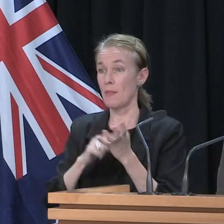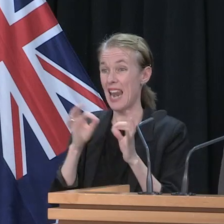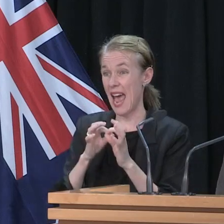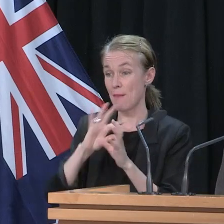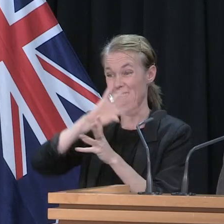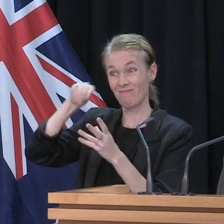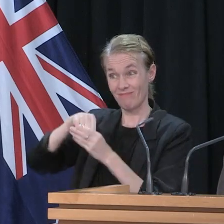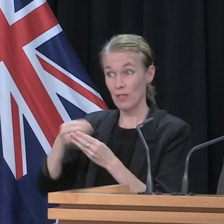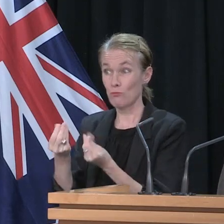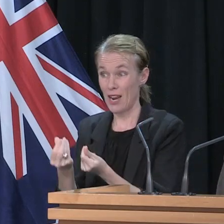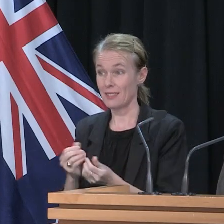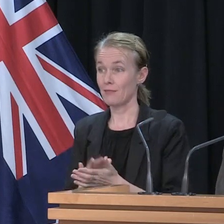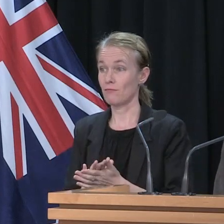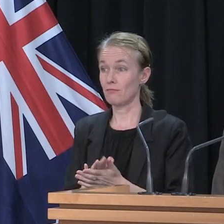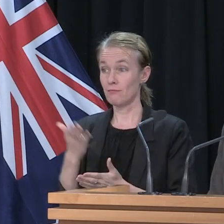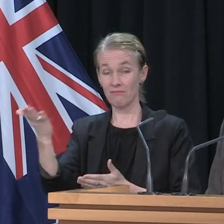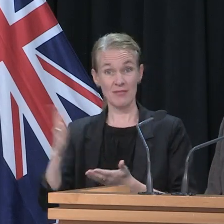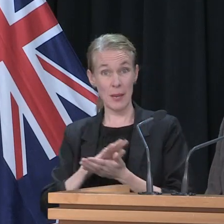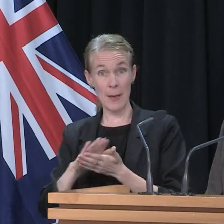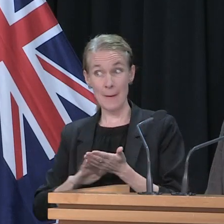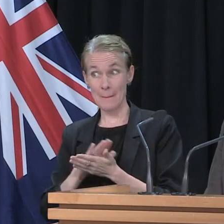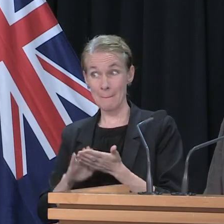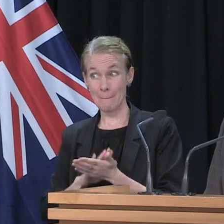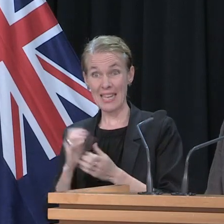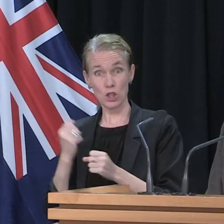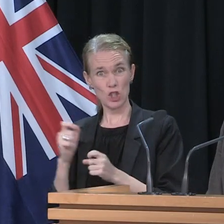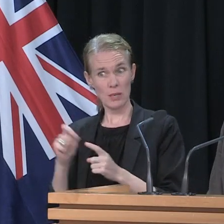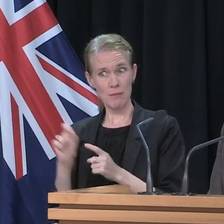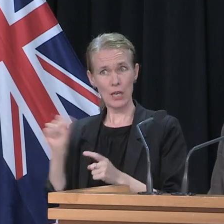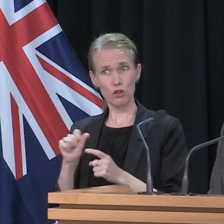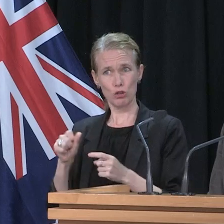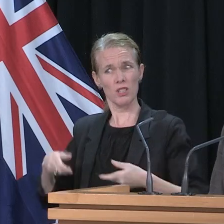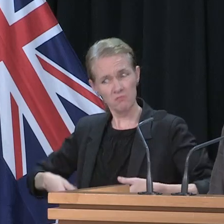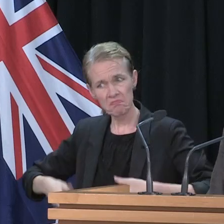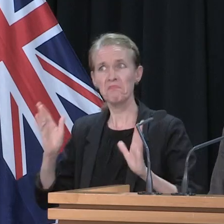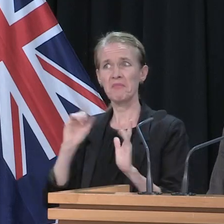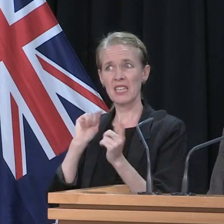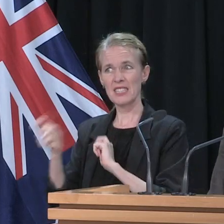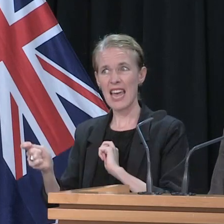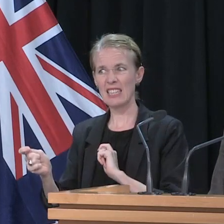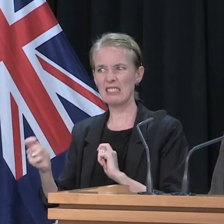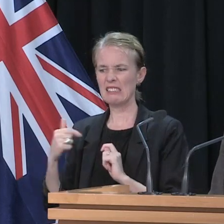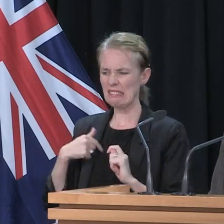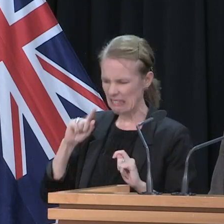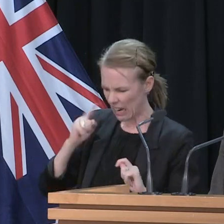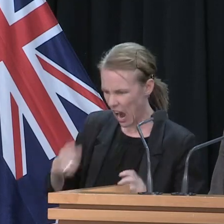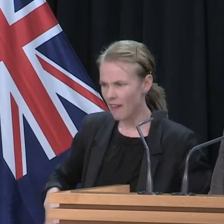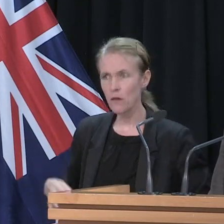they receive the swabs too from the laboratories. So that's covered as parlt of the test too. >> So there's no